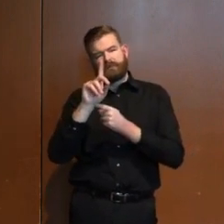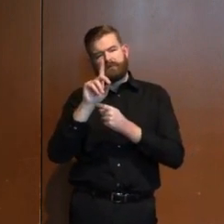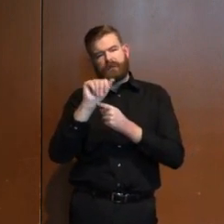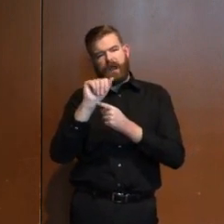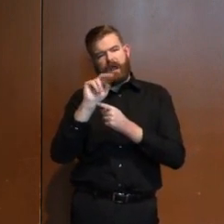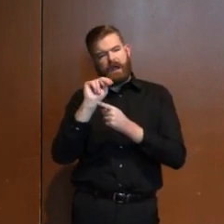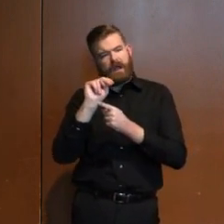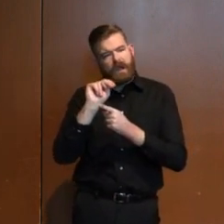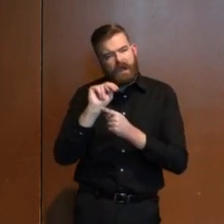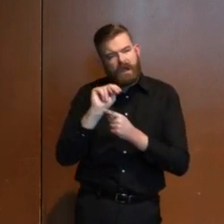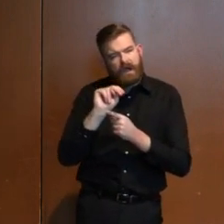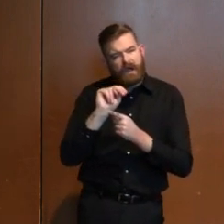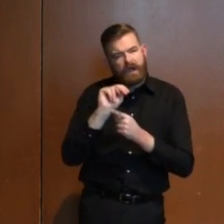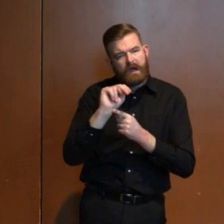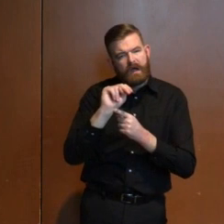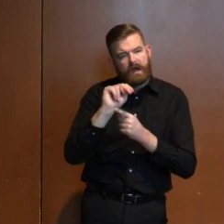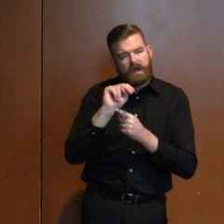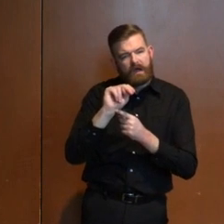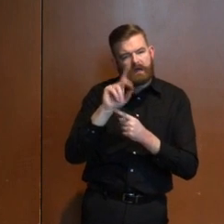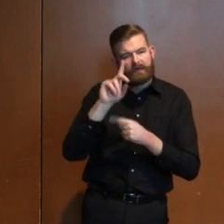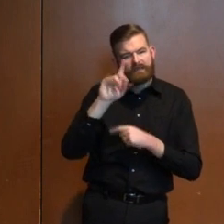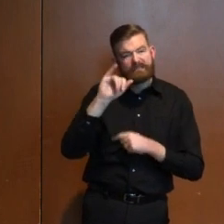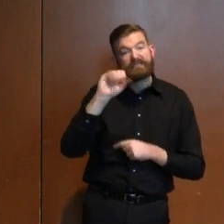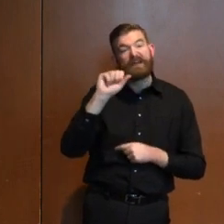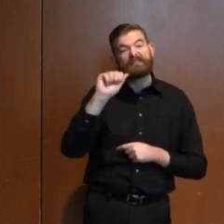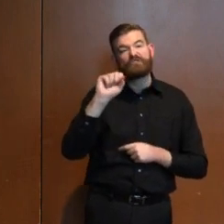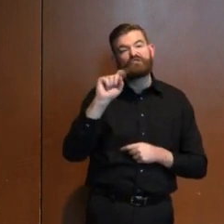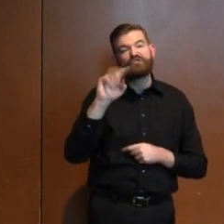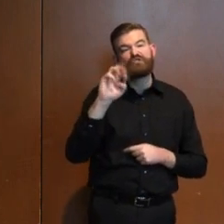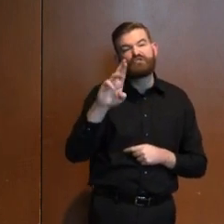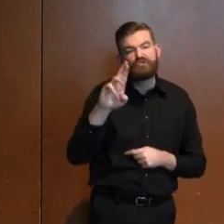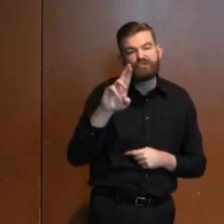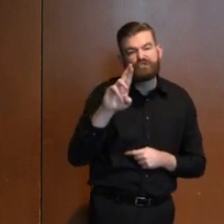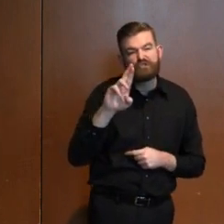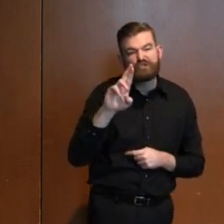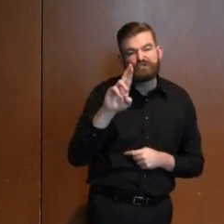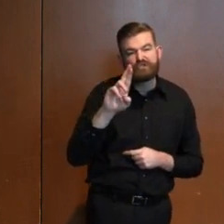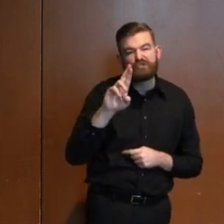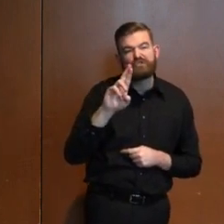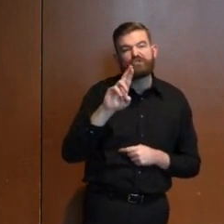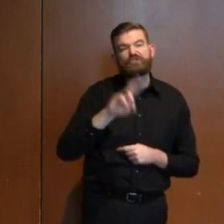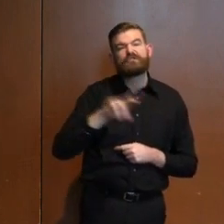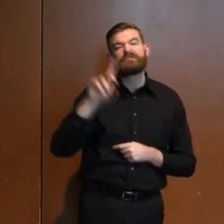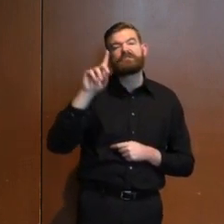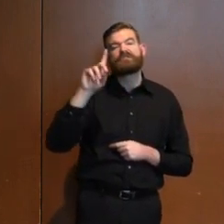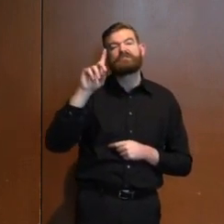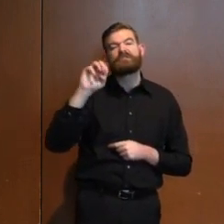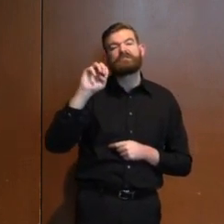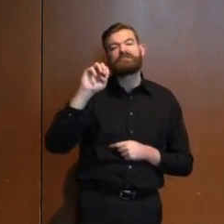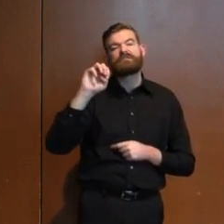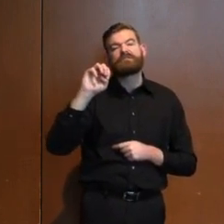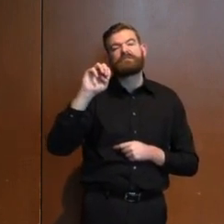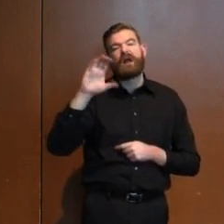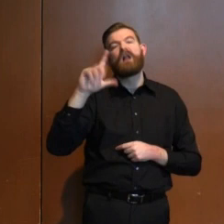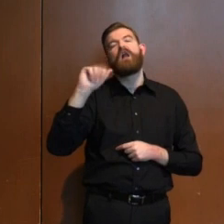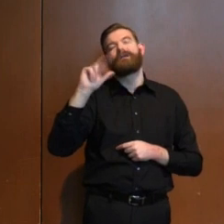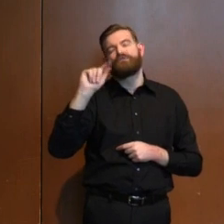HOPEFUL FOR A POSITIVE OUTCOME I DON'T WANT TO PUT WORDS IN THE VICE PRESIDENT'S MOUTH BUT HE WAS ALSO QUITE POSITIVE.